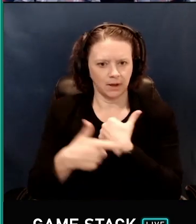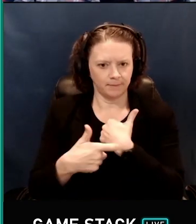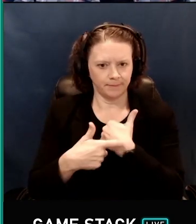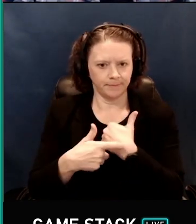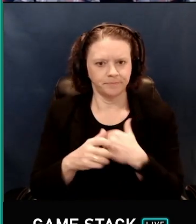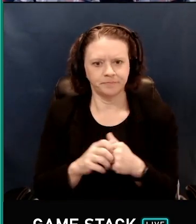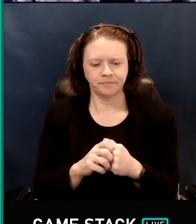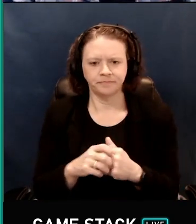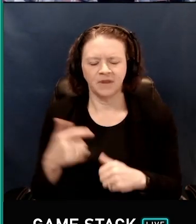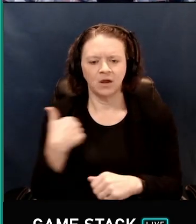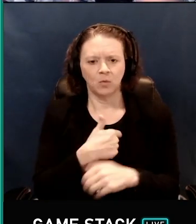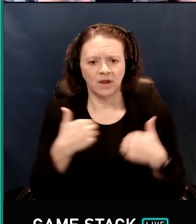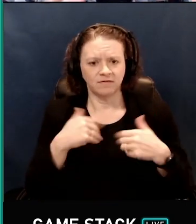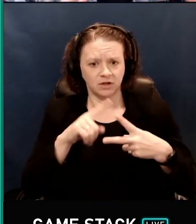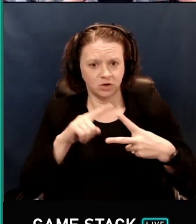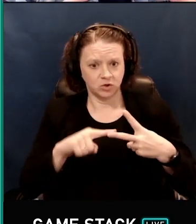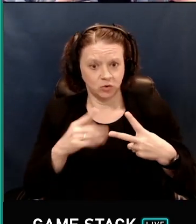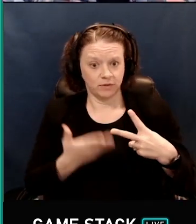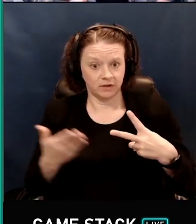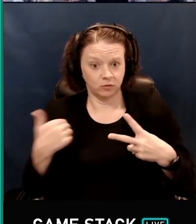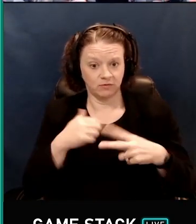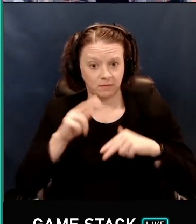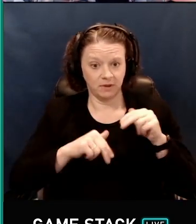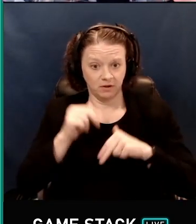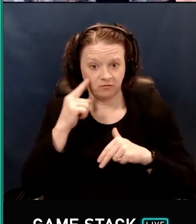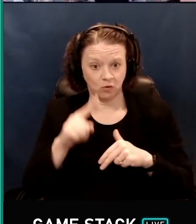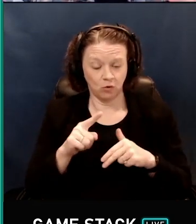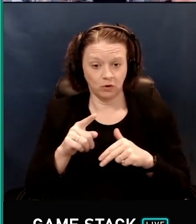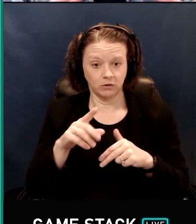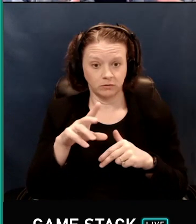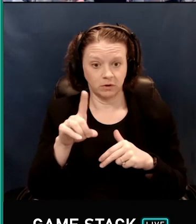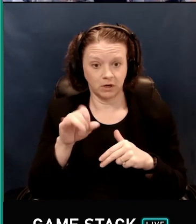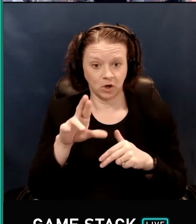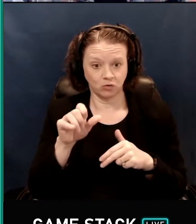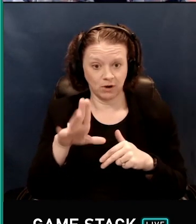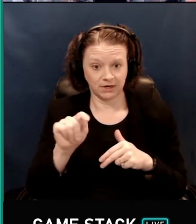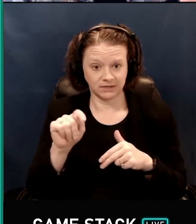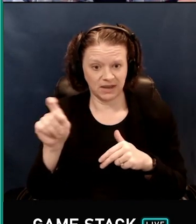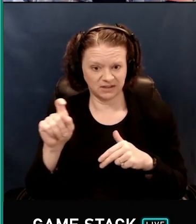we've built in the DirectX family for this. To be smarter, to help your engine be smarter,